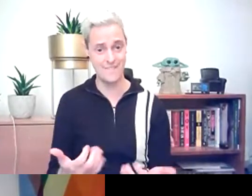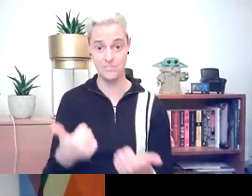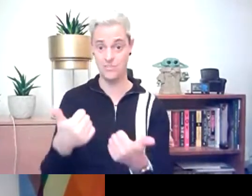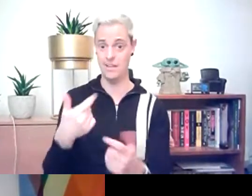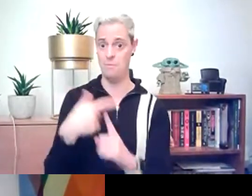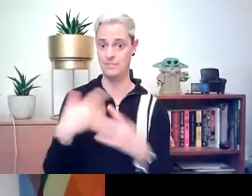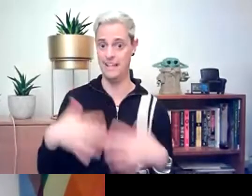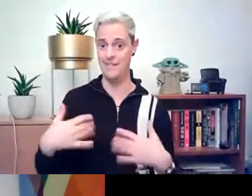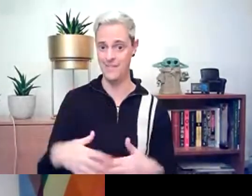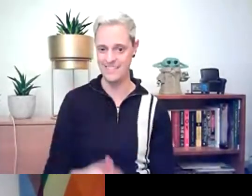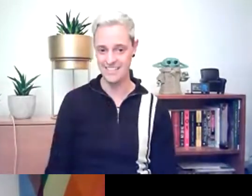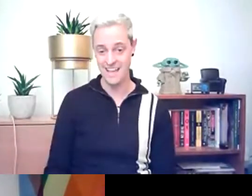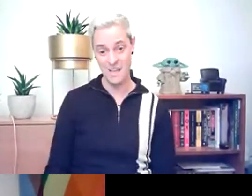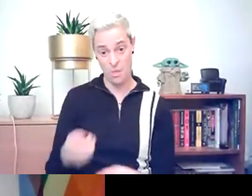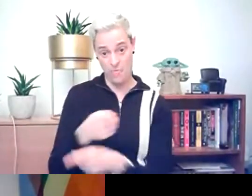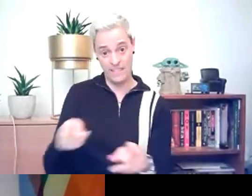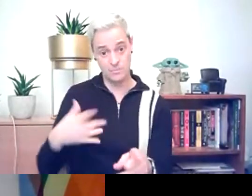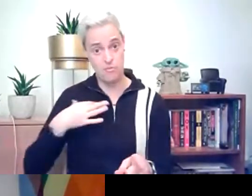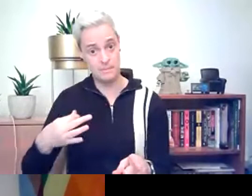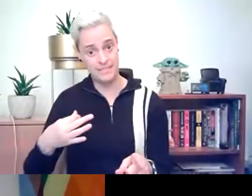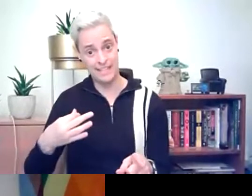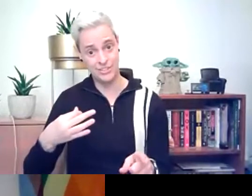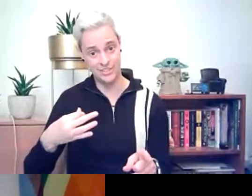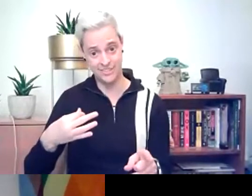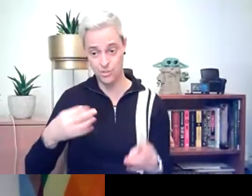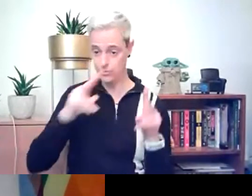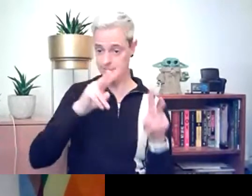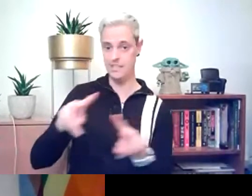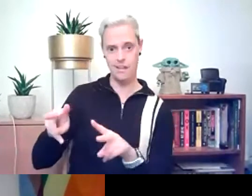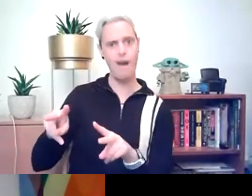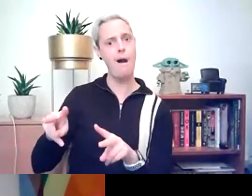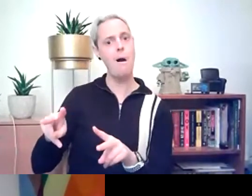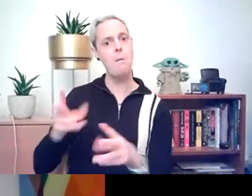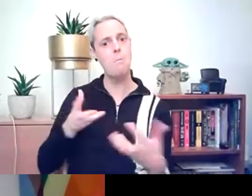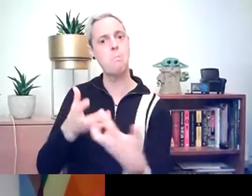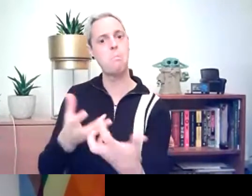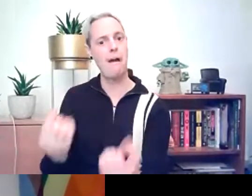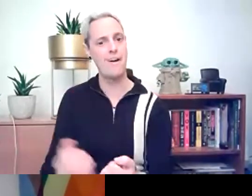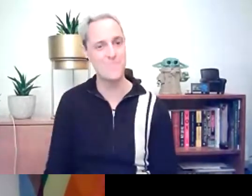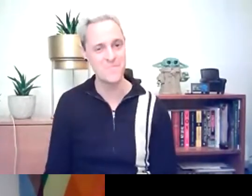it's the representation as well, to be able to see that. And. Okay, so the next question